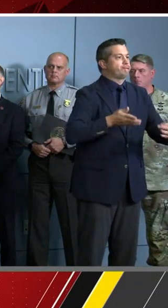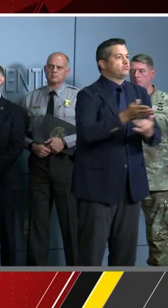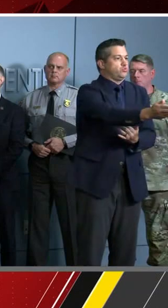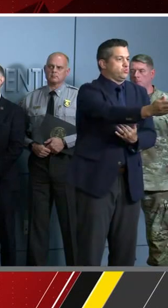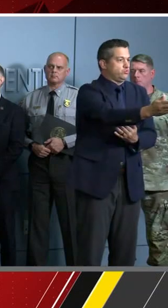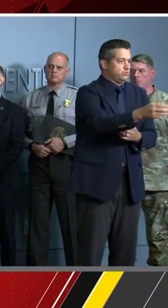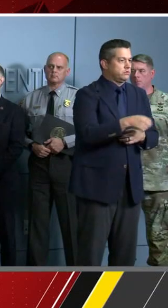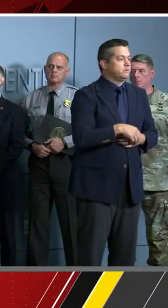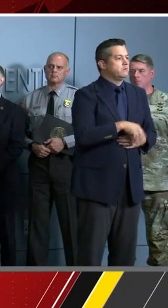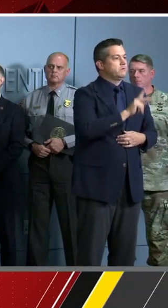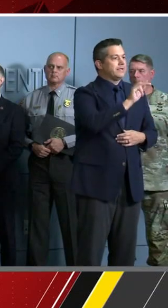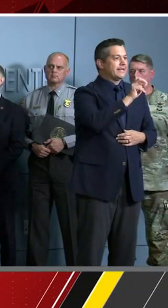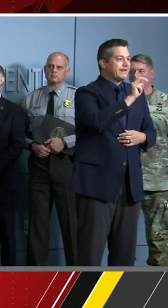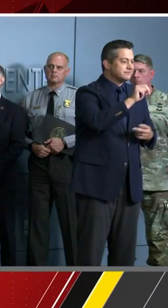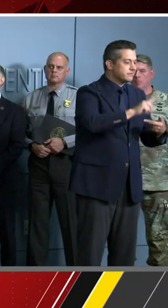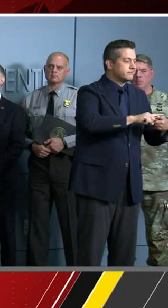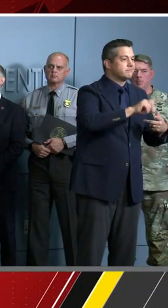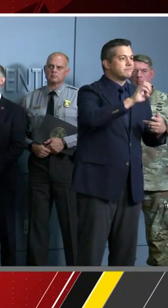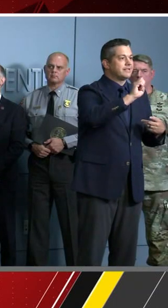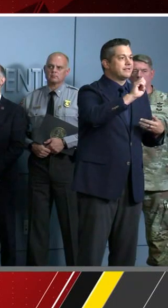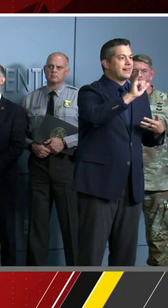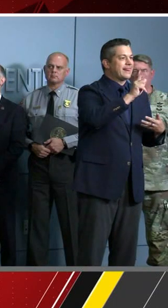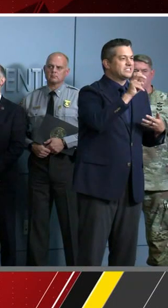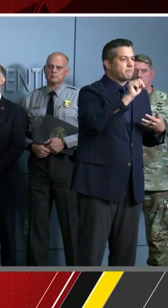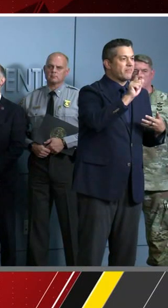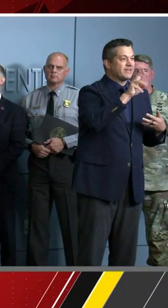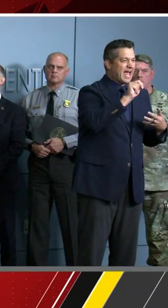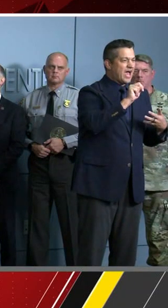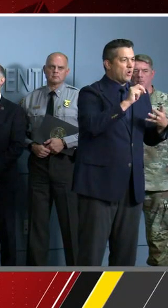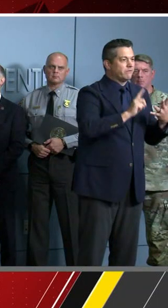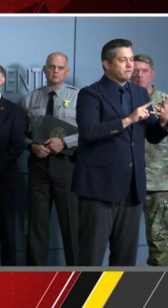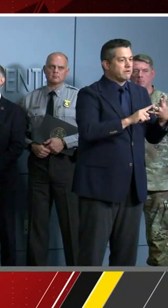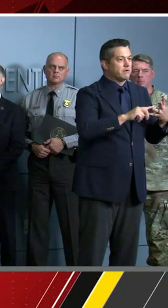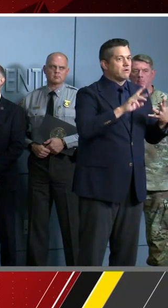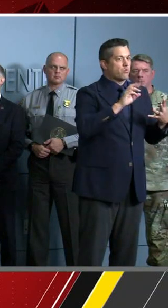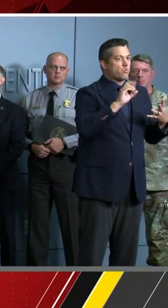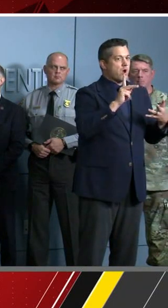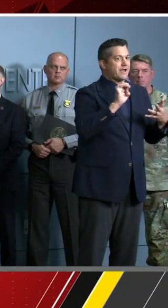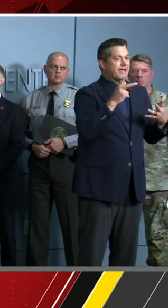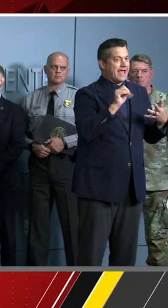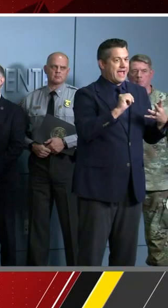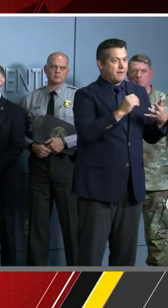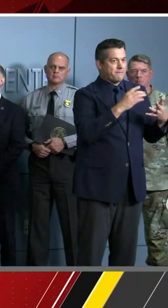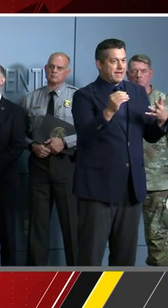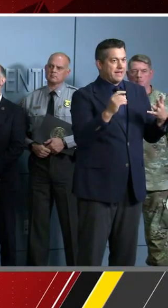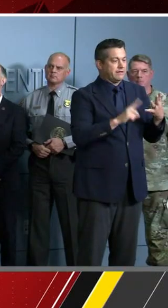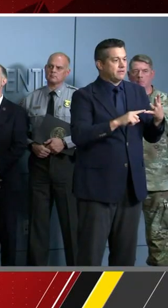Elizabethtown, Rockingham and